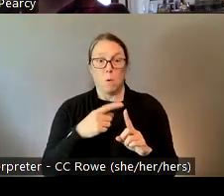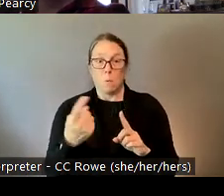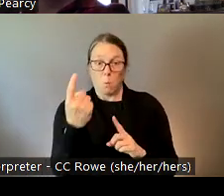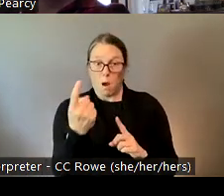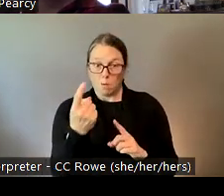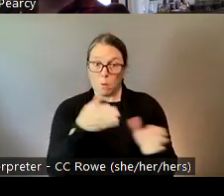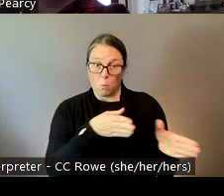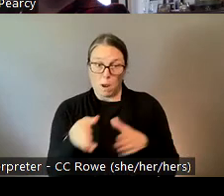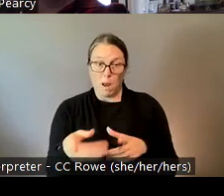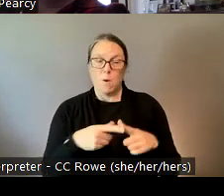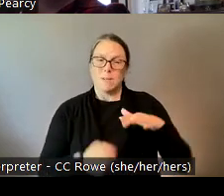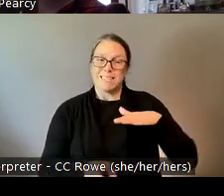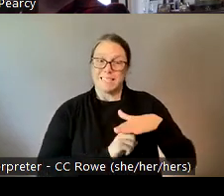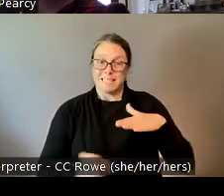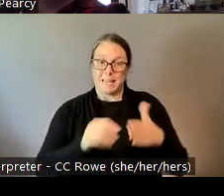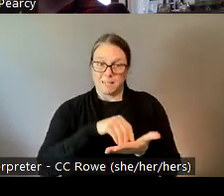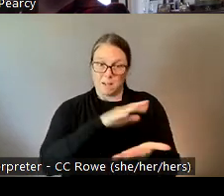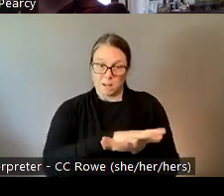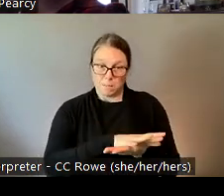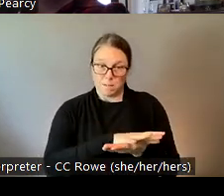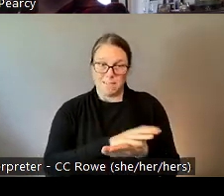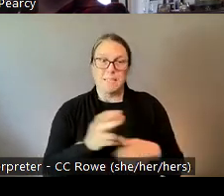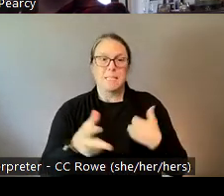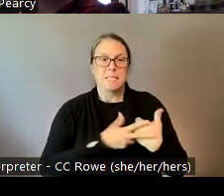a document and save it as a PDF